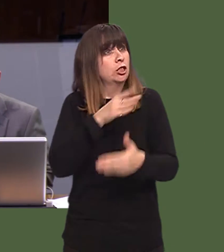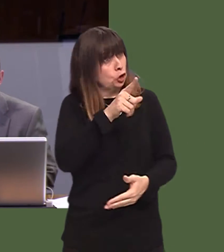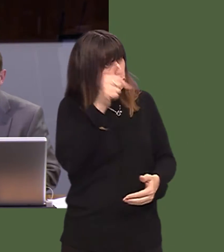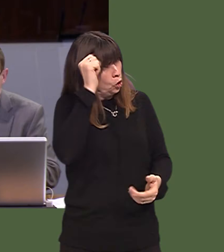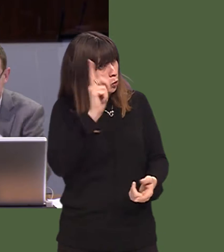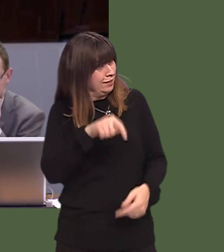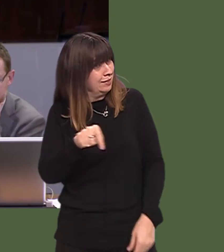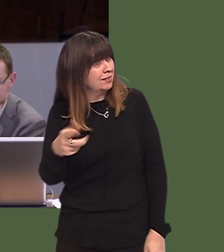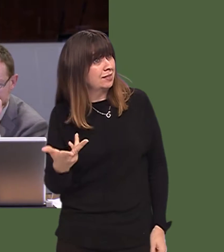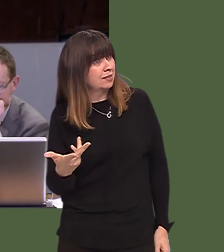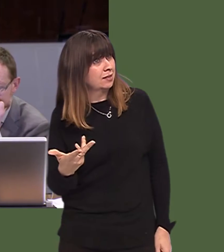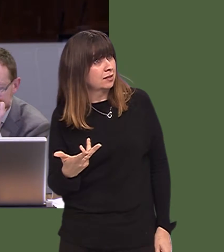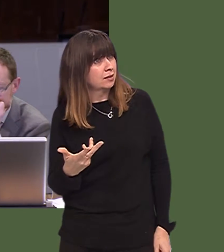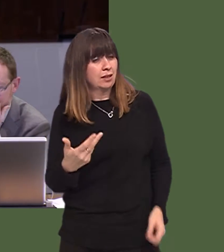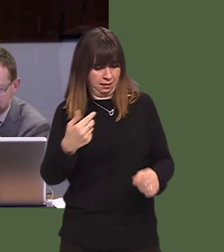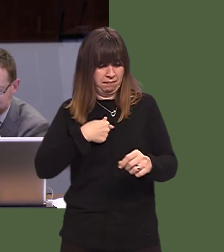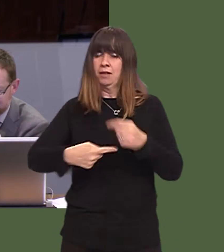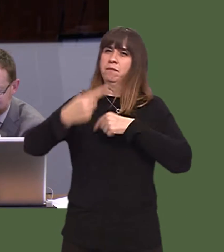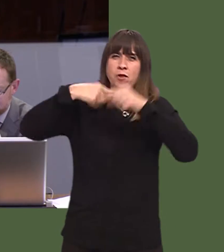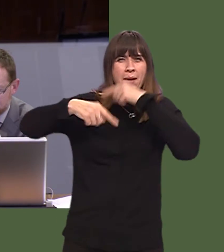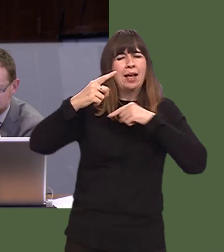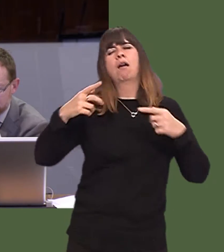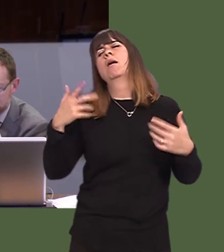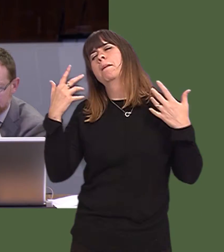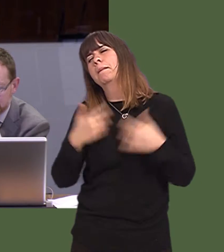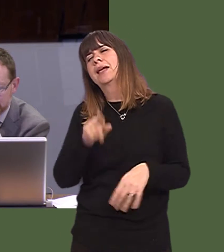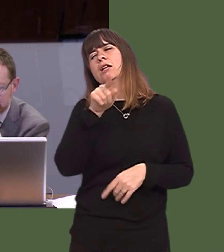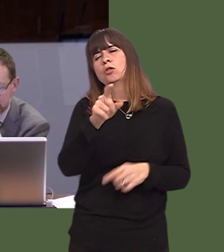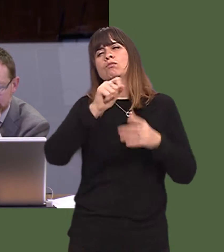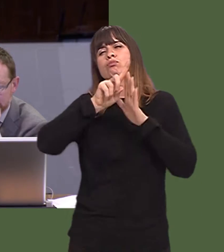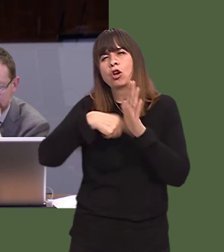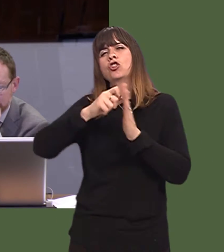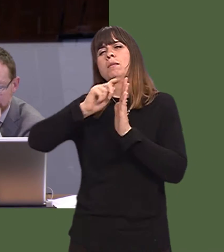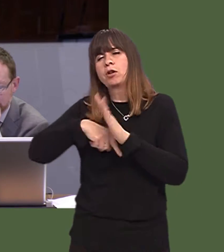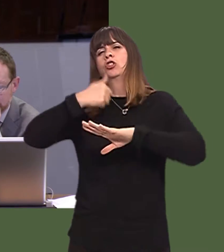In particular, I go back to the point again: weíve had initiative after initiative under